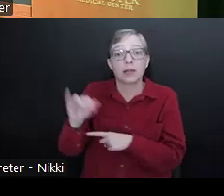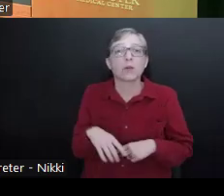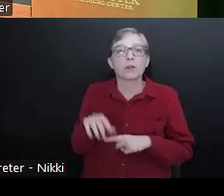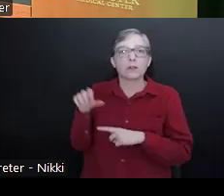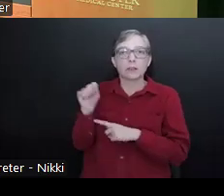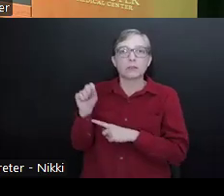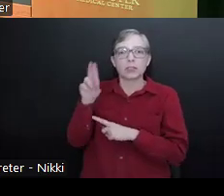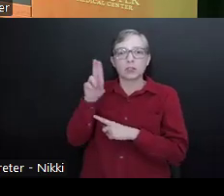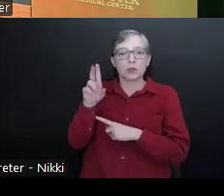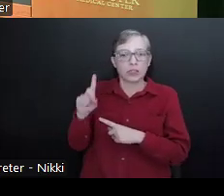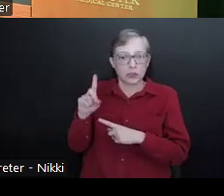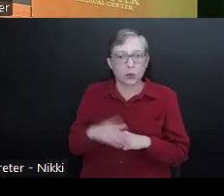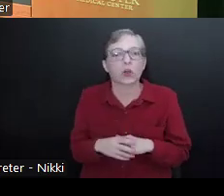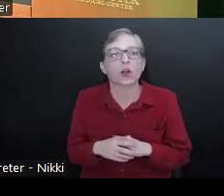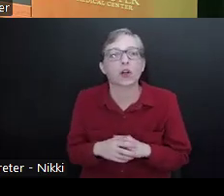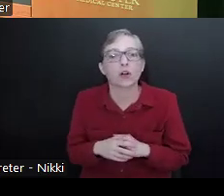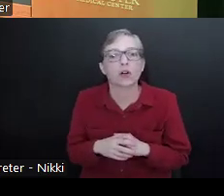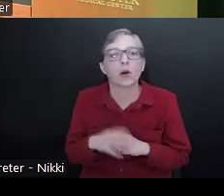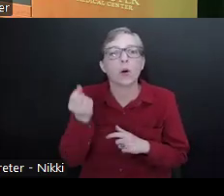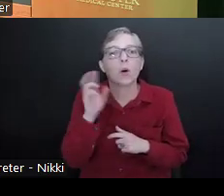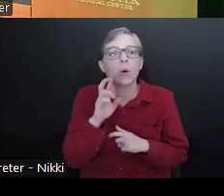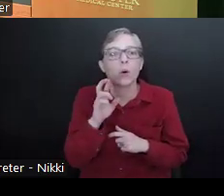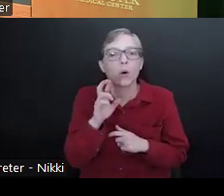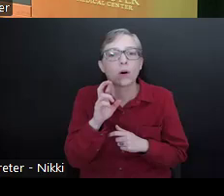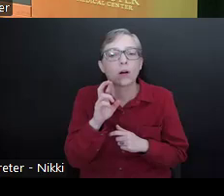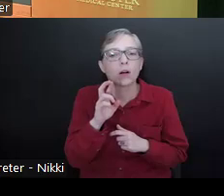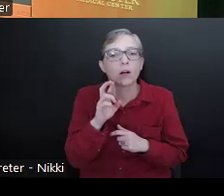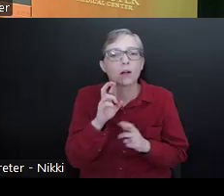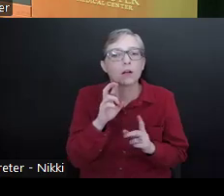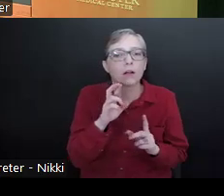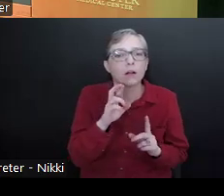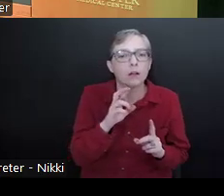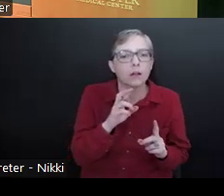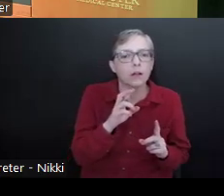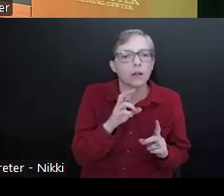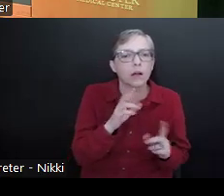know is a mortality benefit for heart failure and CAD and things like substance use disorder